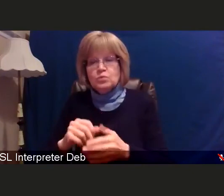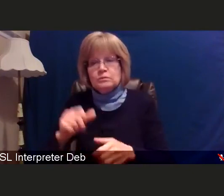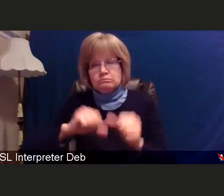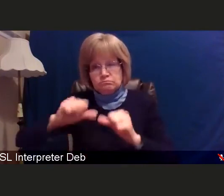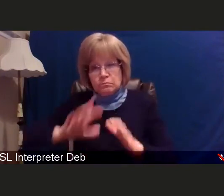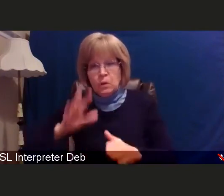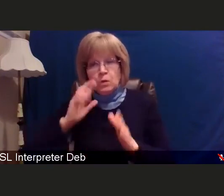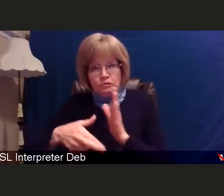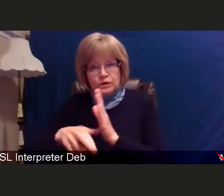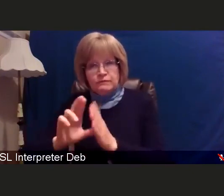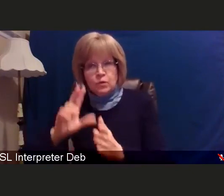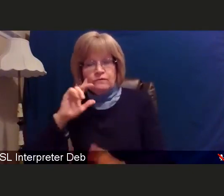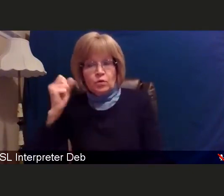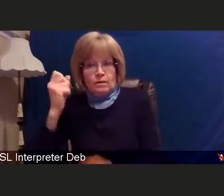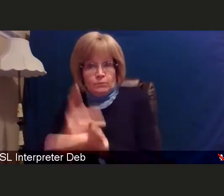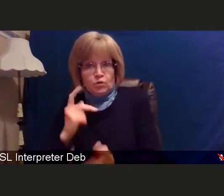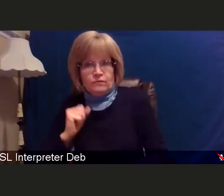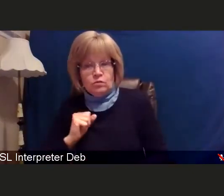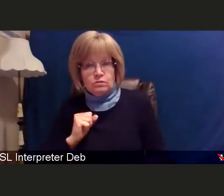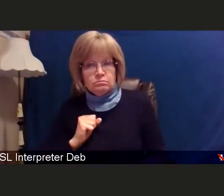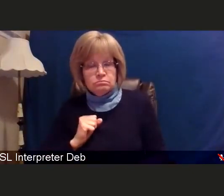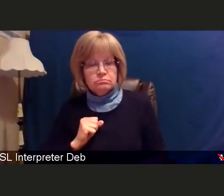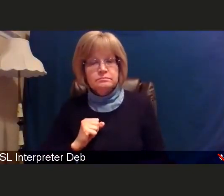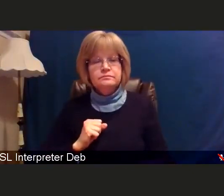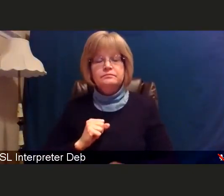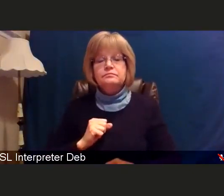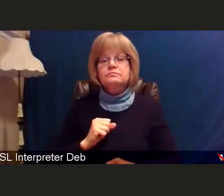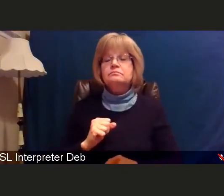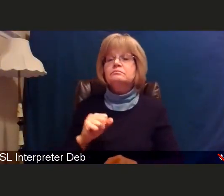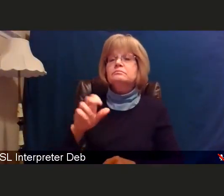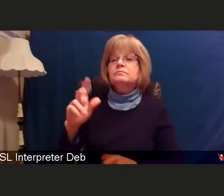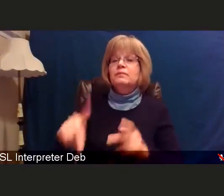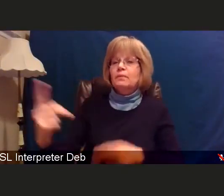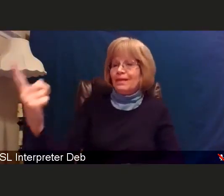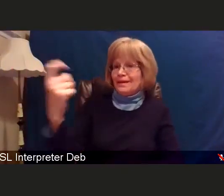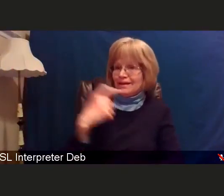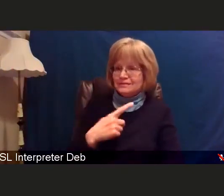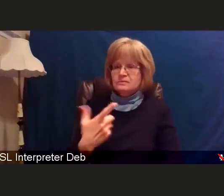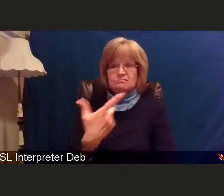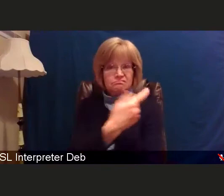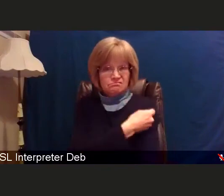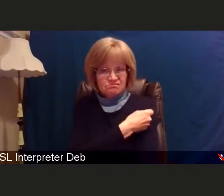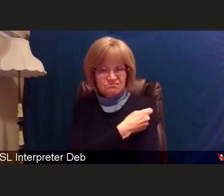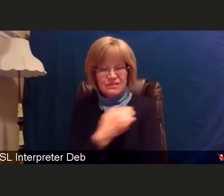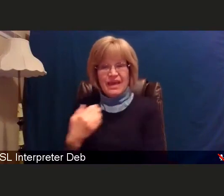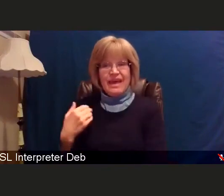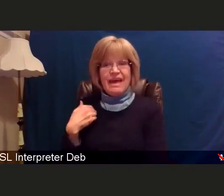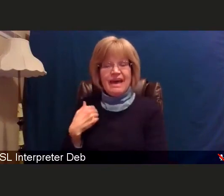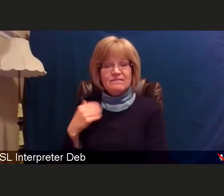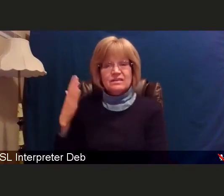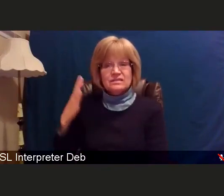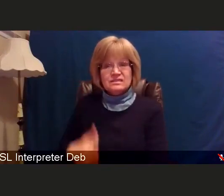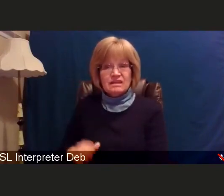One of the other questions that I'm asked is do the COVID vaccines have side effects? Well, the answer to that honestly,